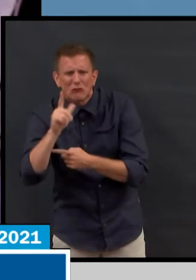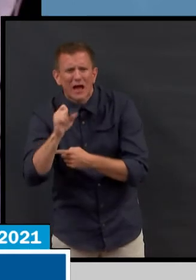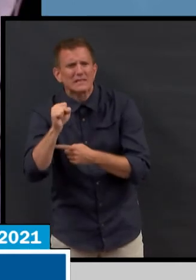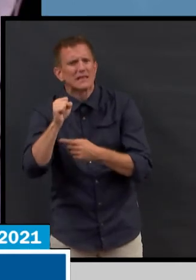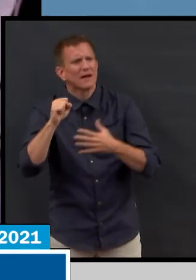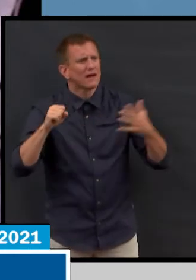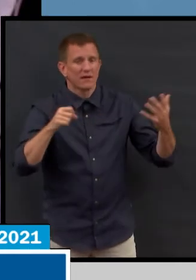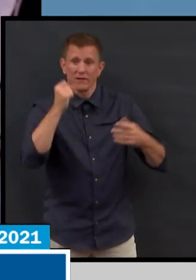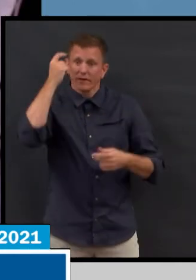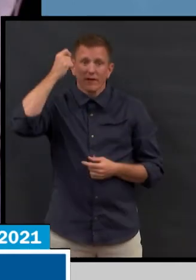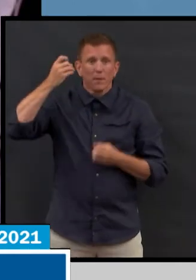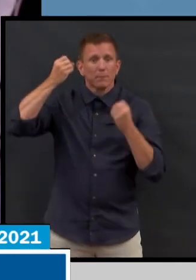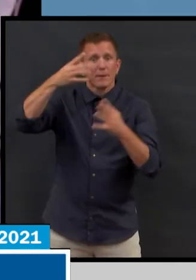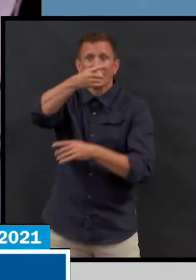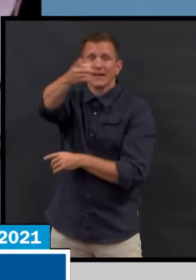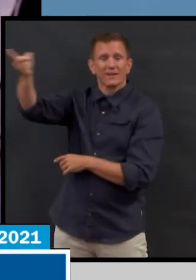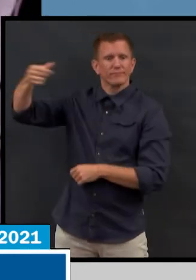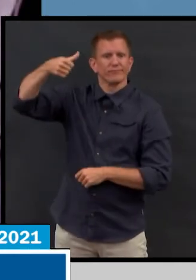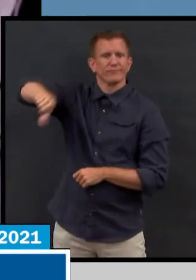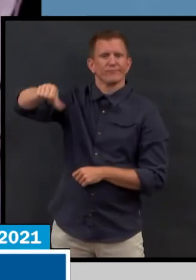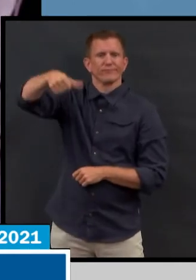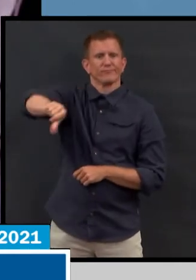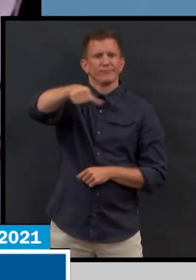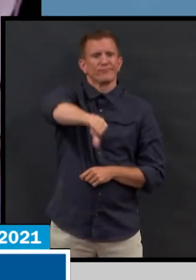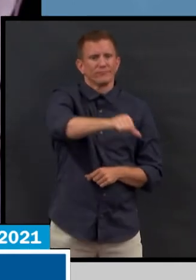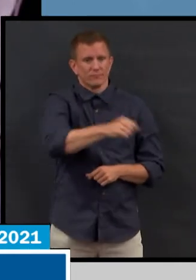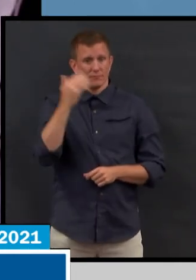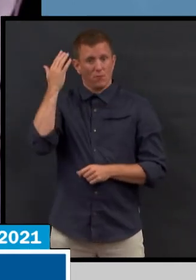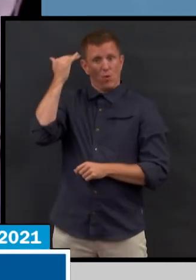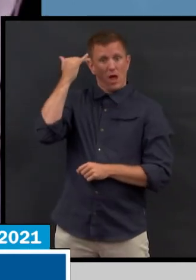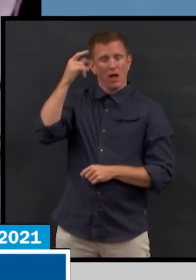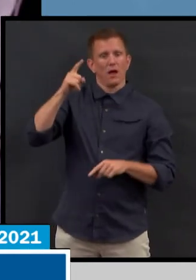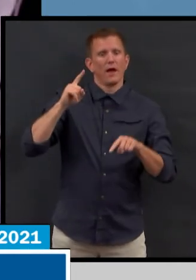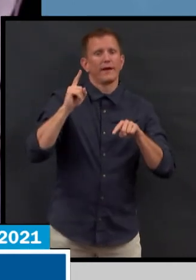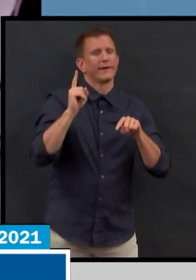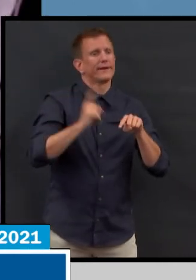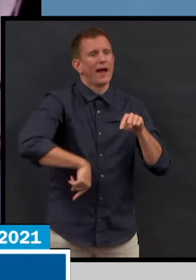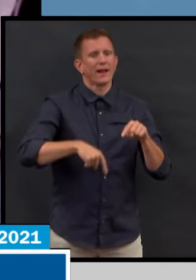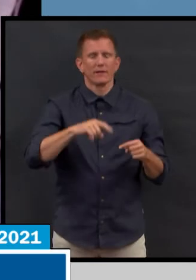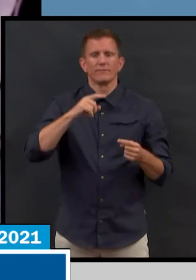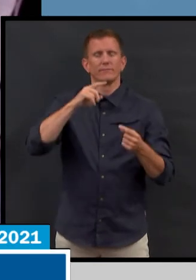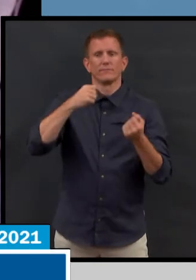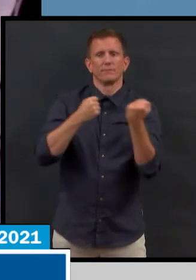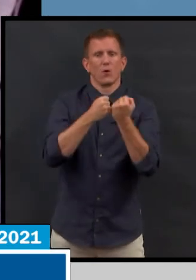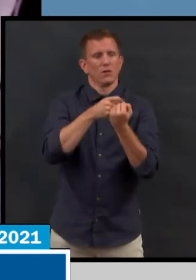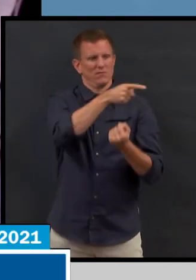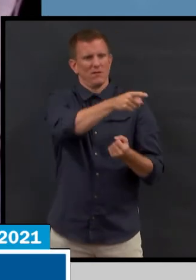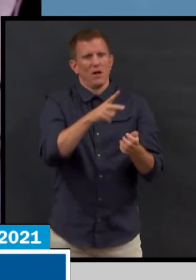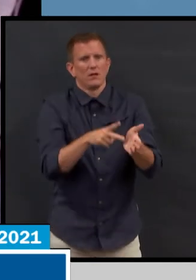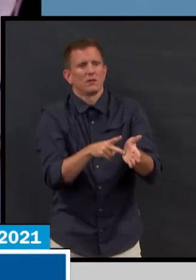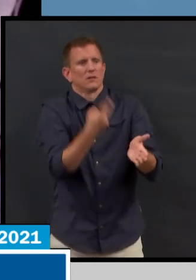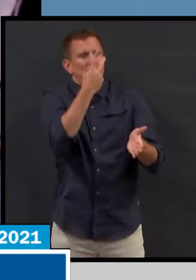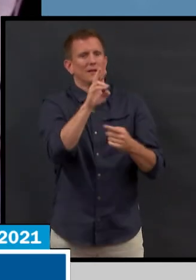dual diagnoses or if they did they felt he was too dangerous he ended up homeless remaining homeless